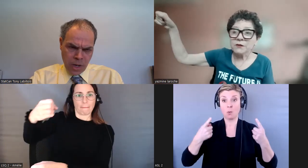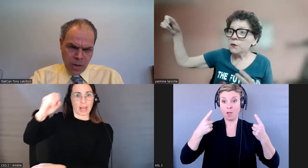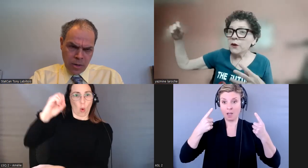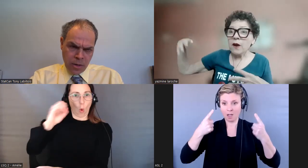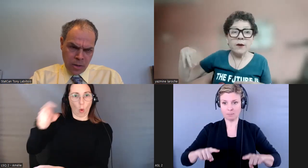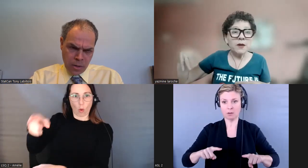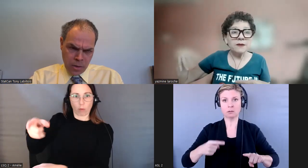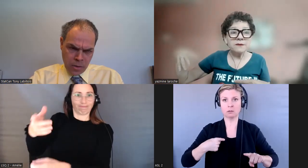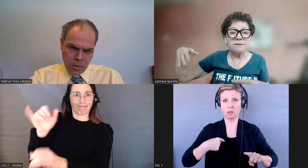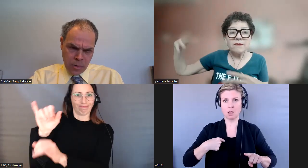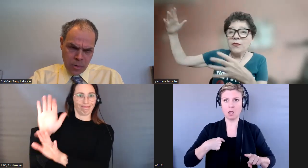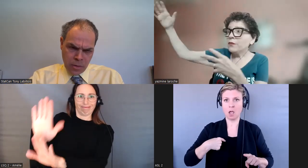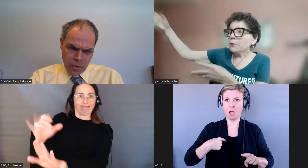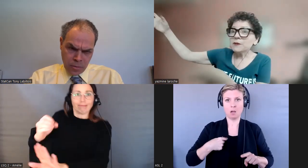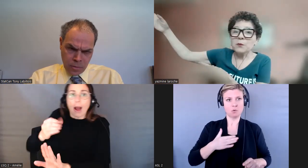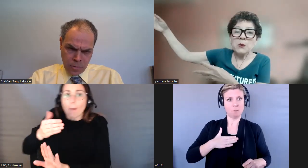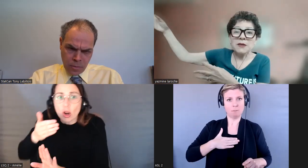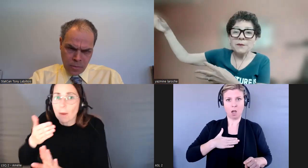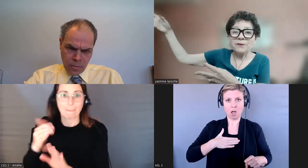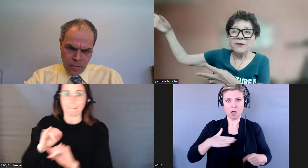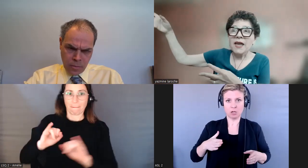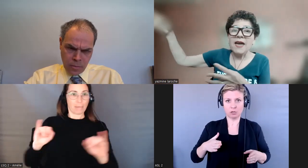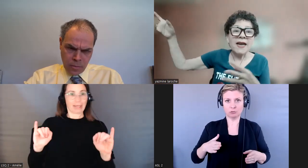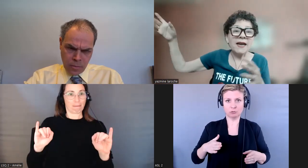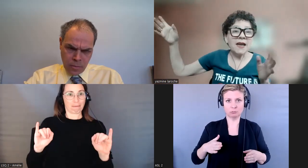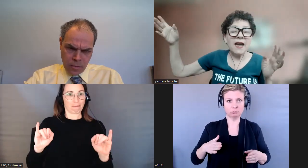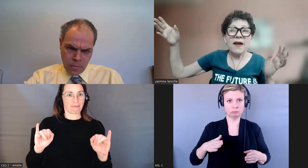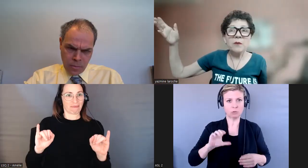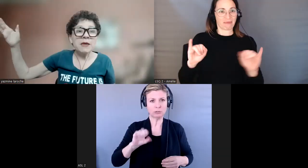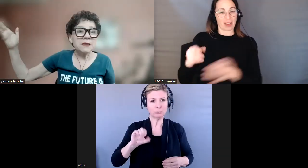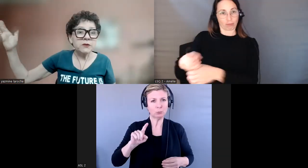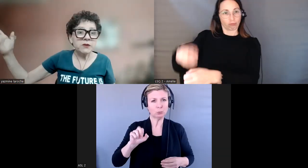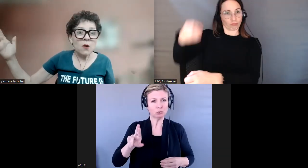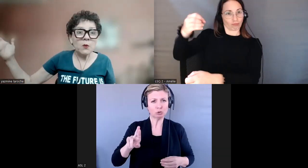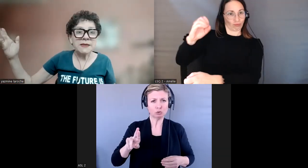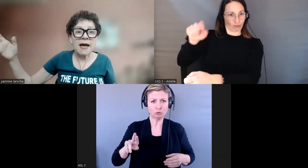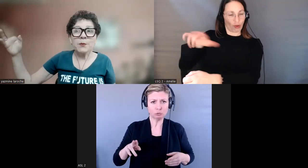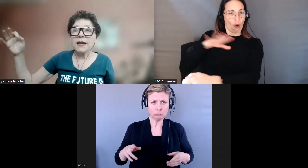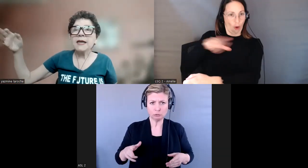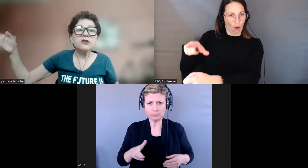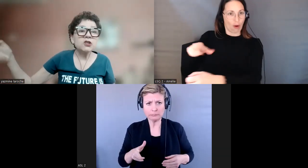so there I was there was the podium and and the minister saw what was happening and she